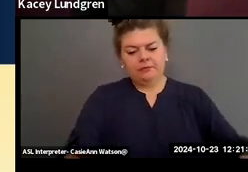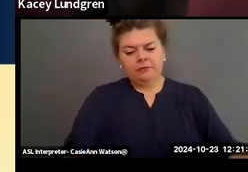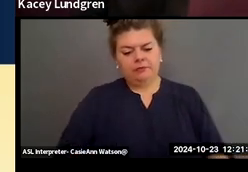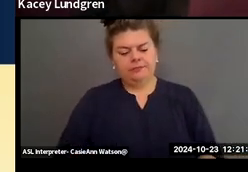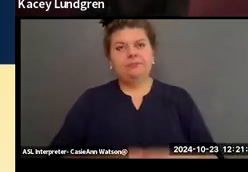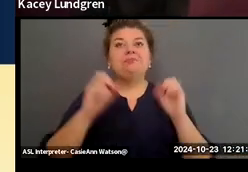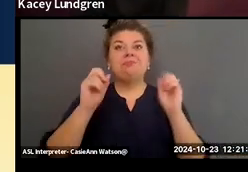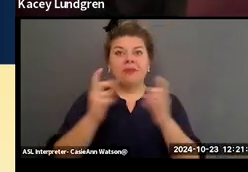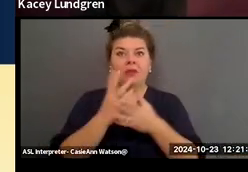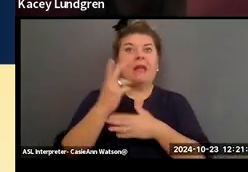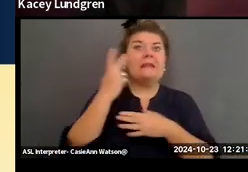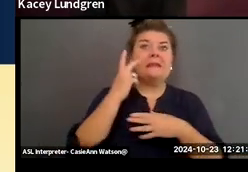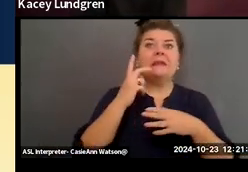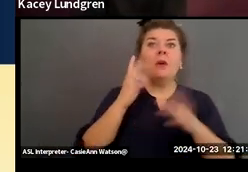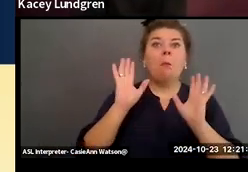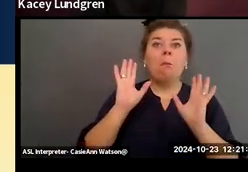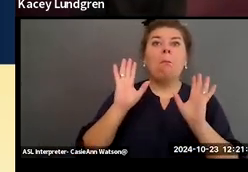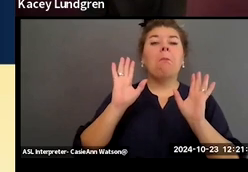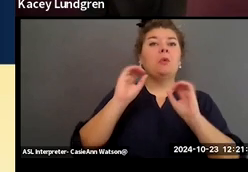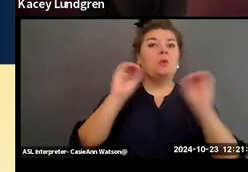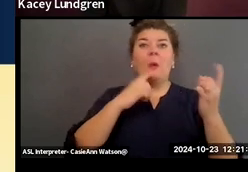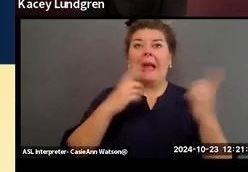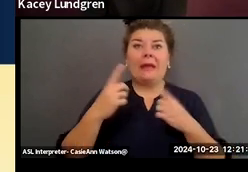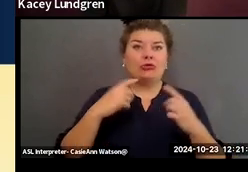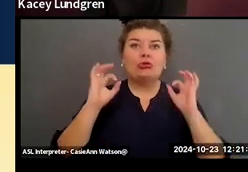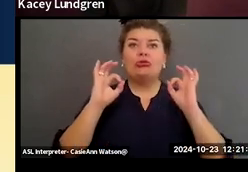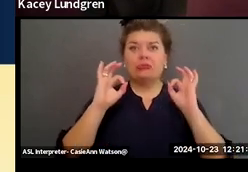All right, I don't see any more. Oh, don't see any more answers coming in, so.